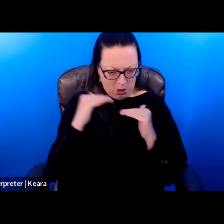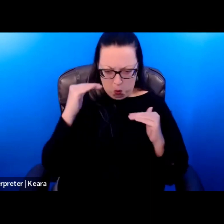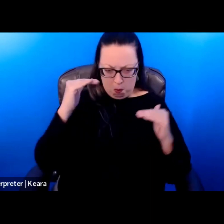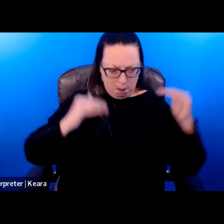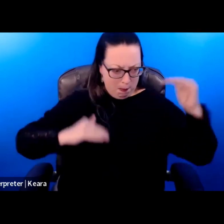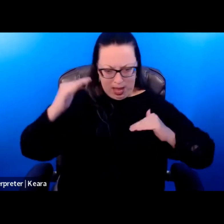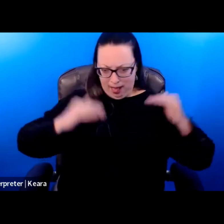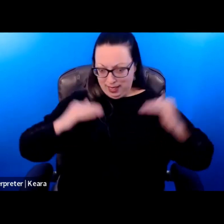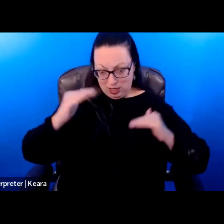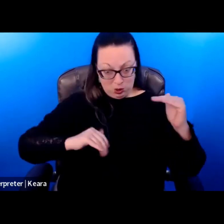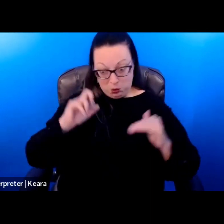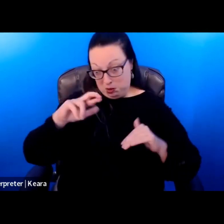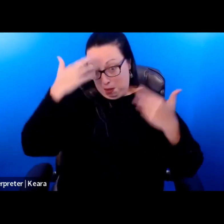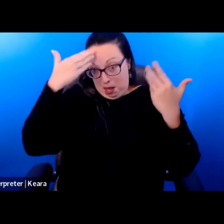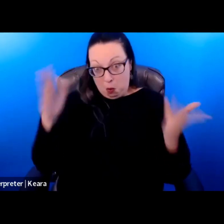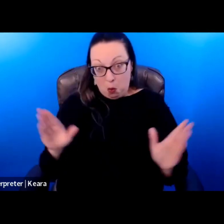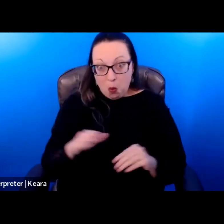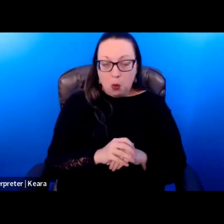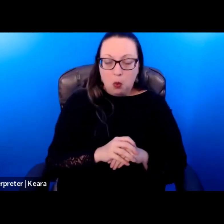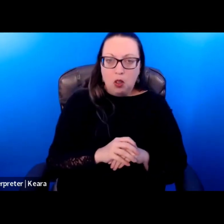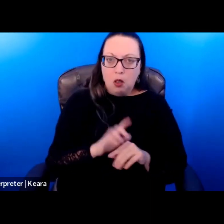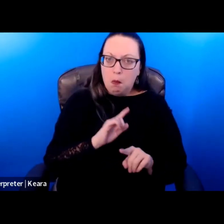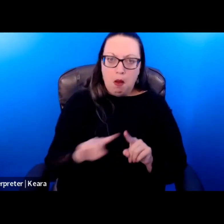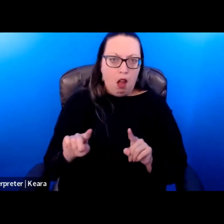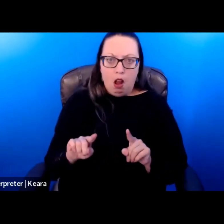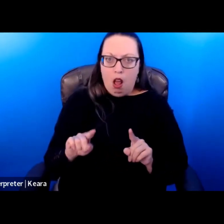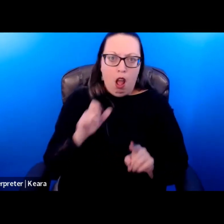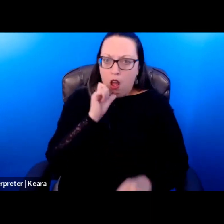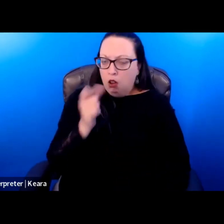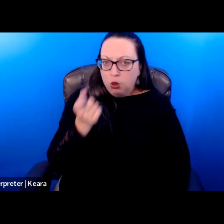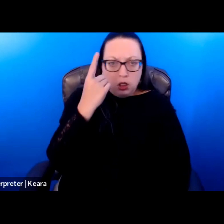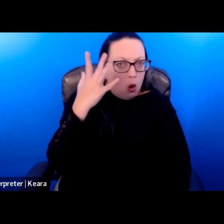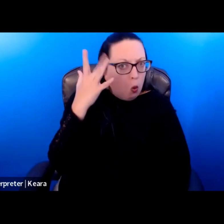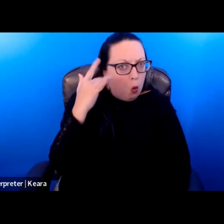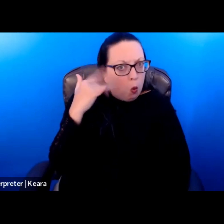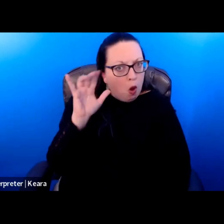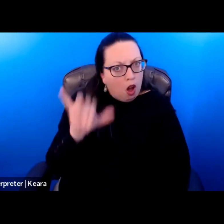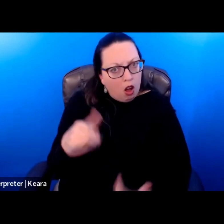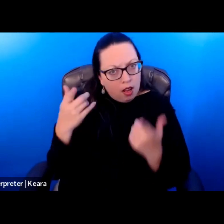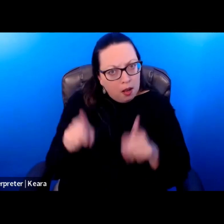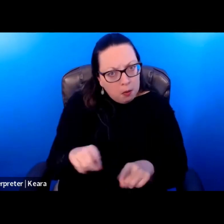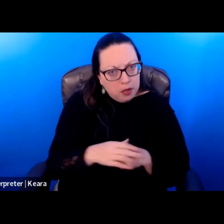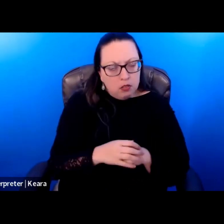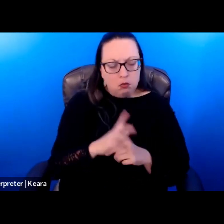don't know the term equilibrium. But you know, I just did not undertand while this was going on. But then when I read up, of